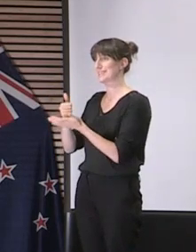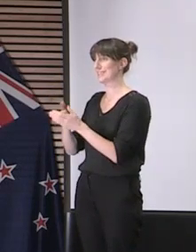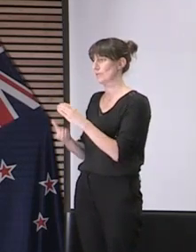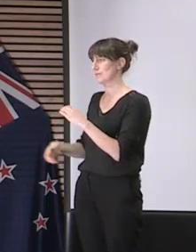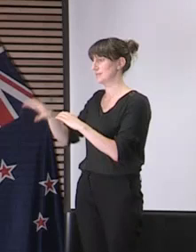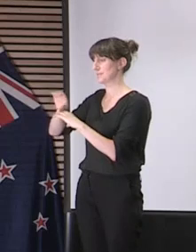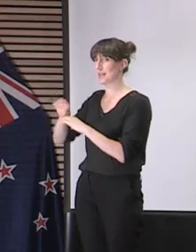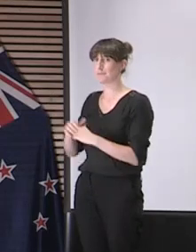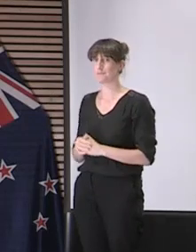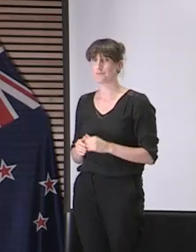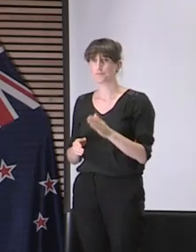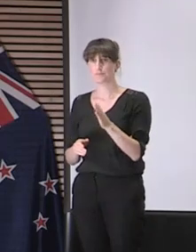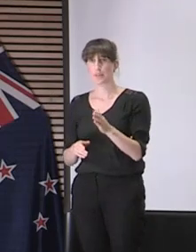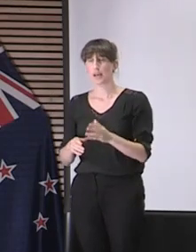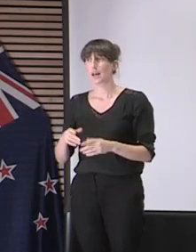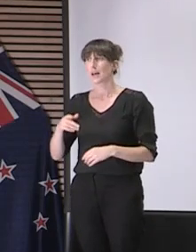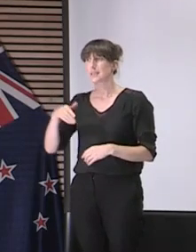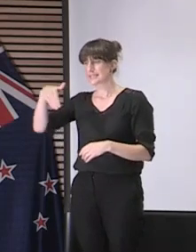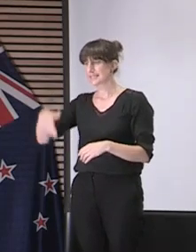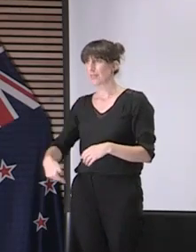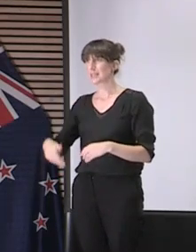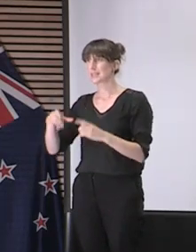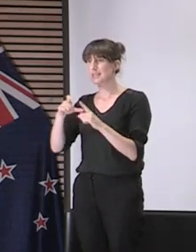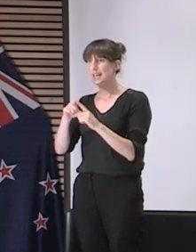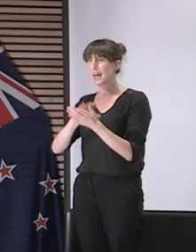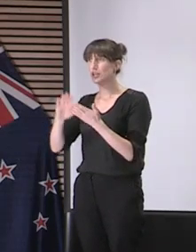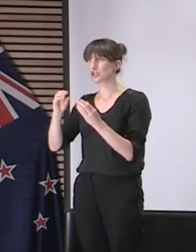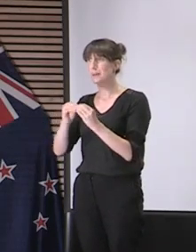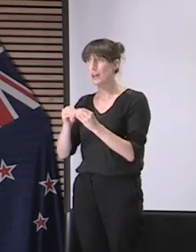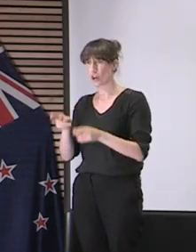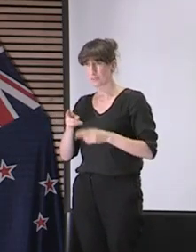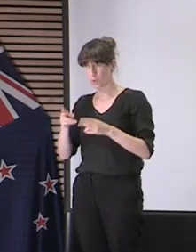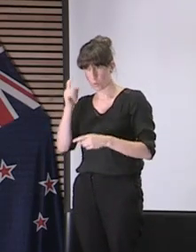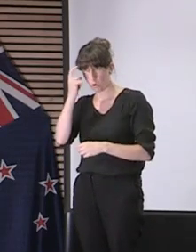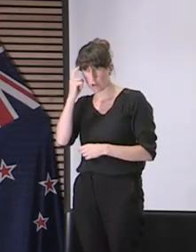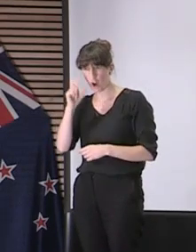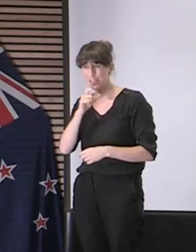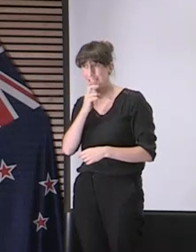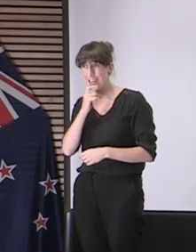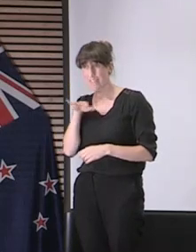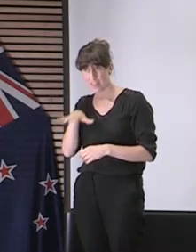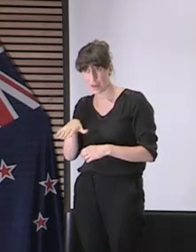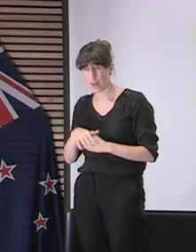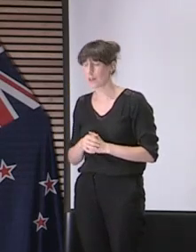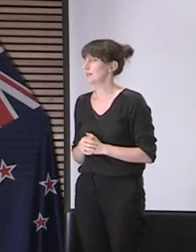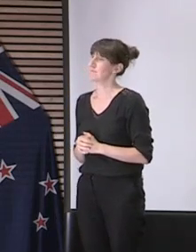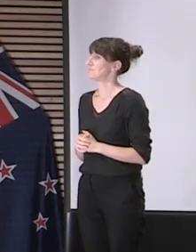decline in business over this period they will eligible for the wage subsidy. Are you worried about staffing levels at the